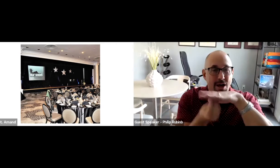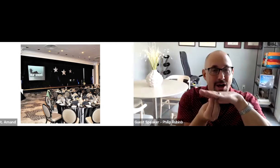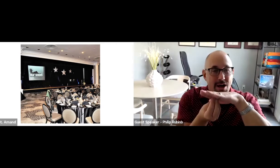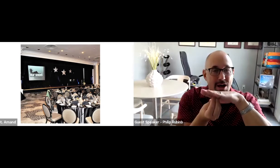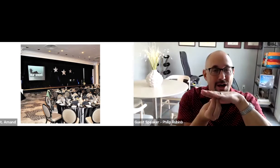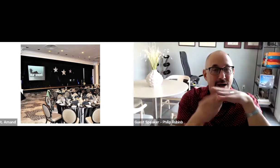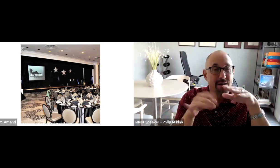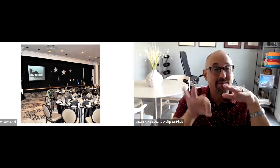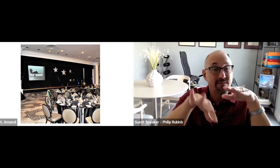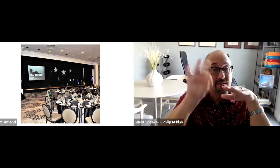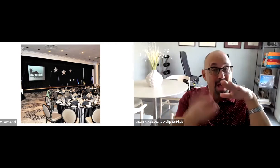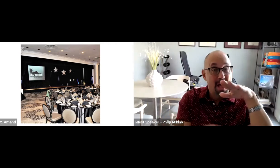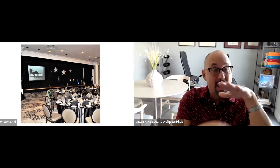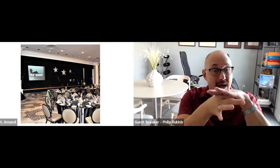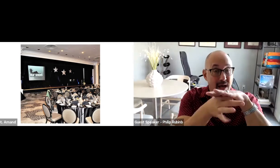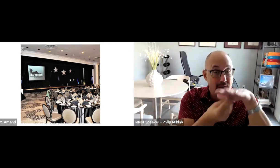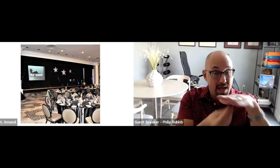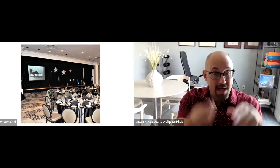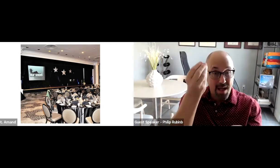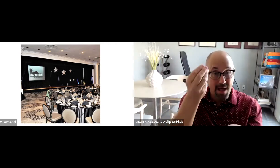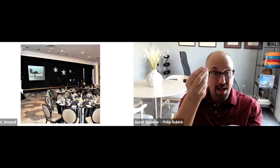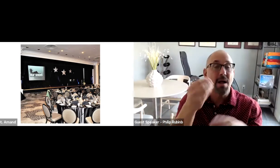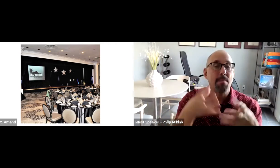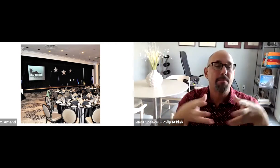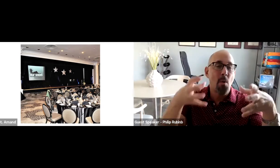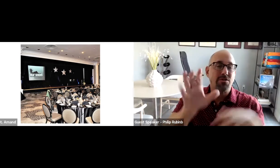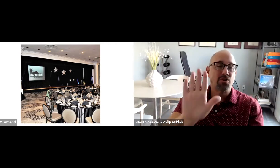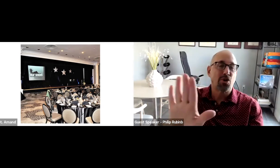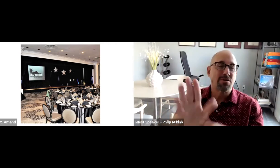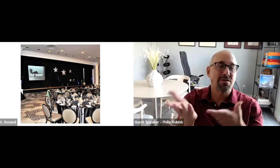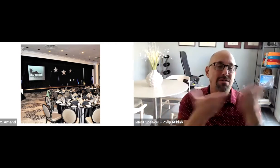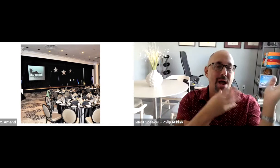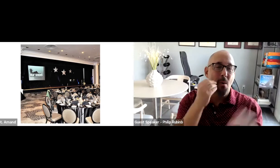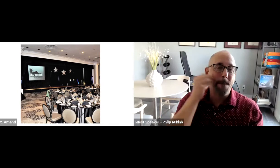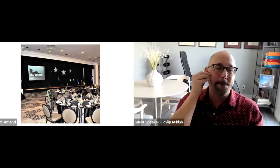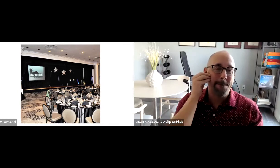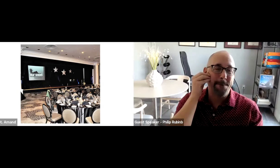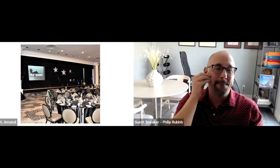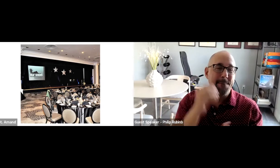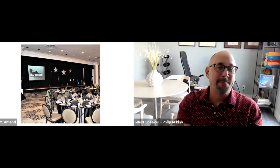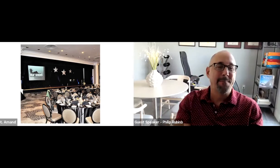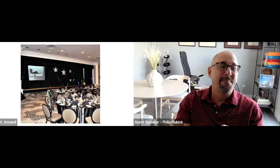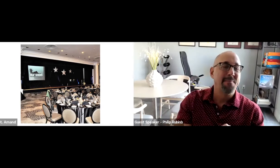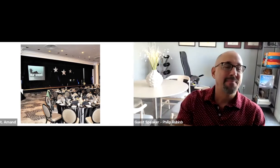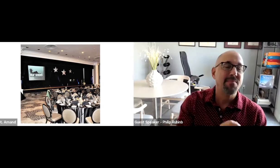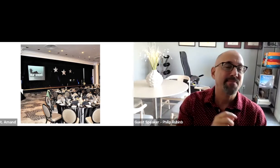I want this," but how we decided who would get it is we put a sticky piece of paper underneath everybody's chair,